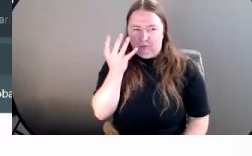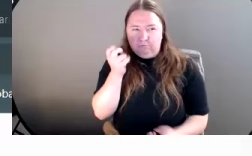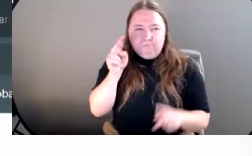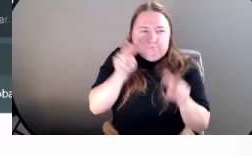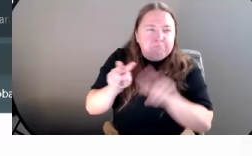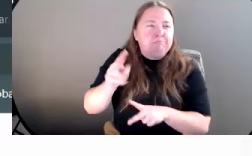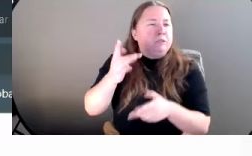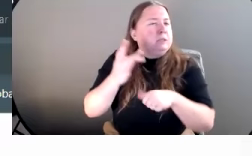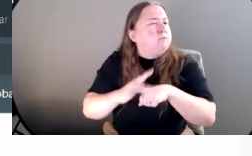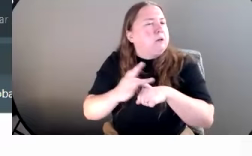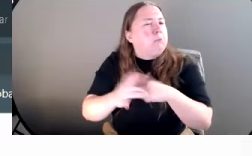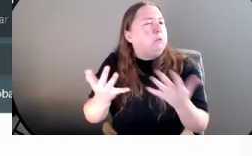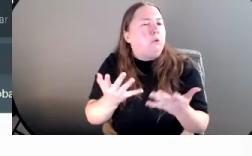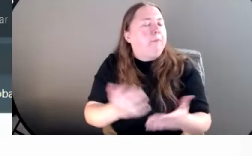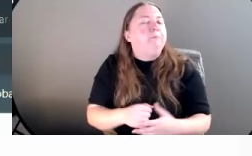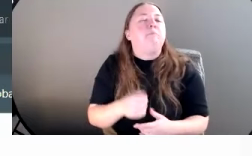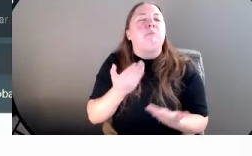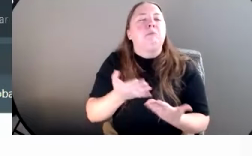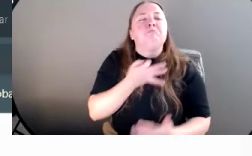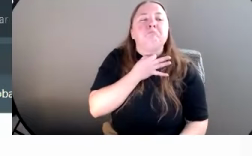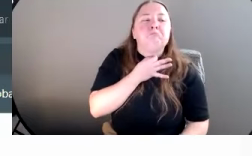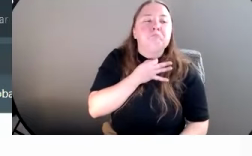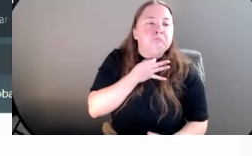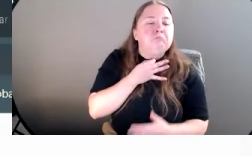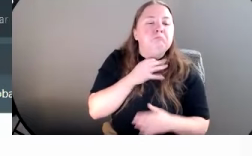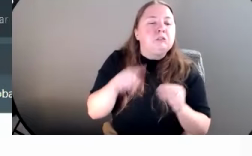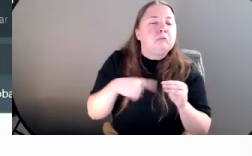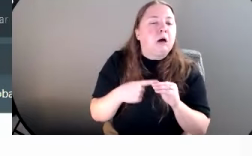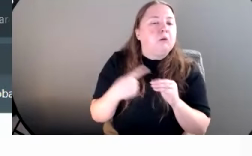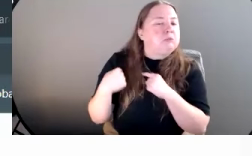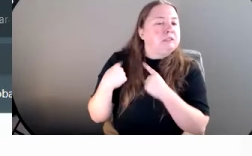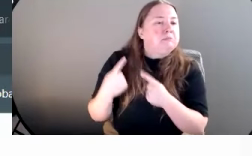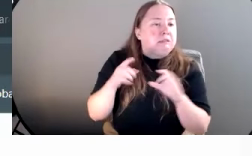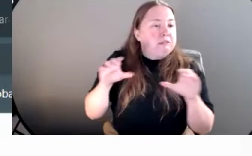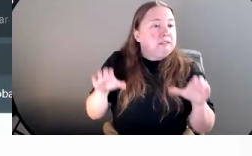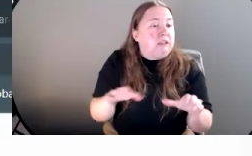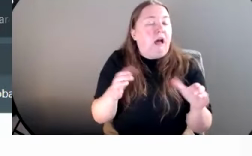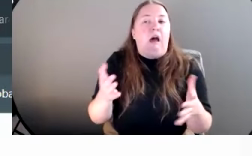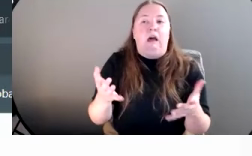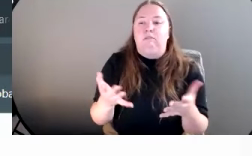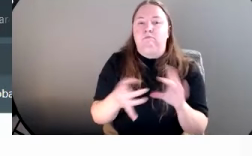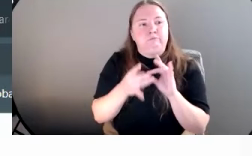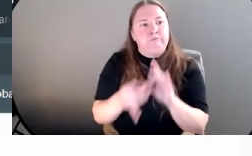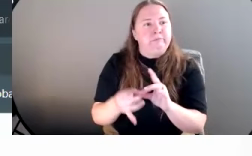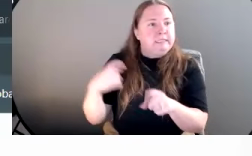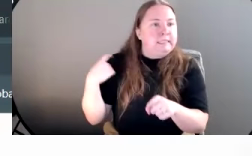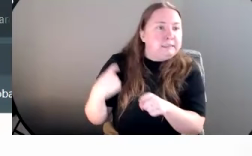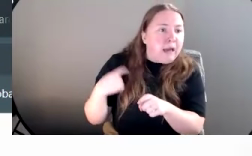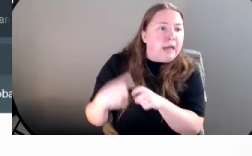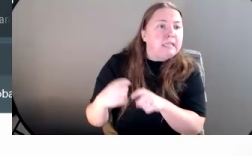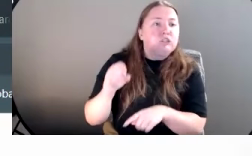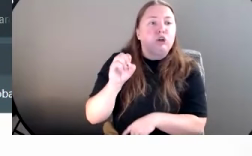maybe you are curious about, what's been done, related to Spanish OER resources.